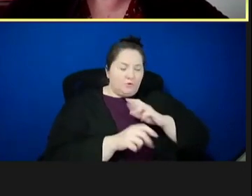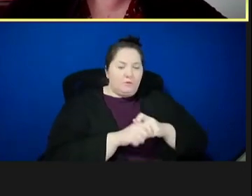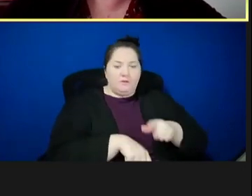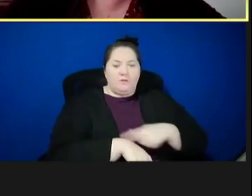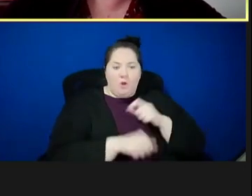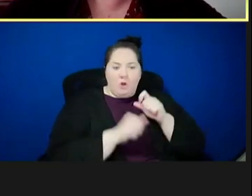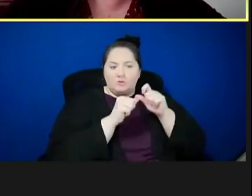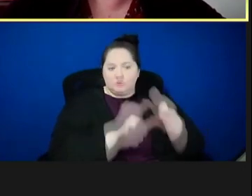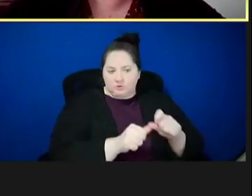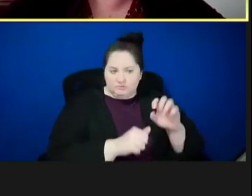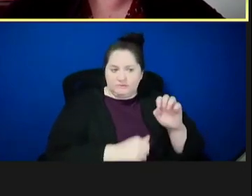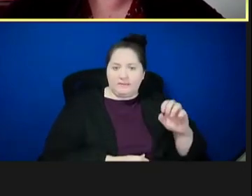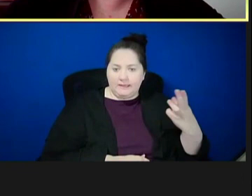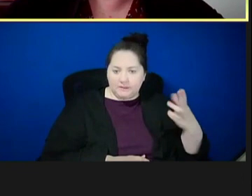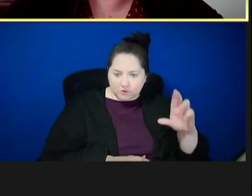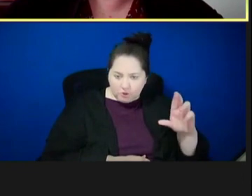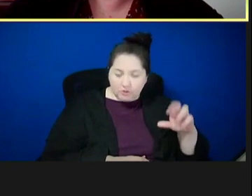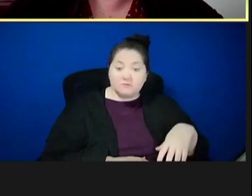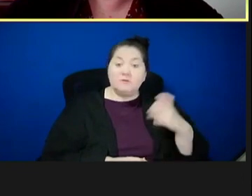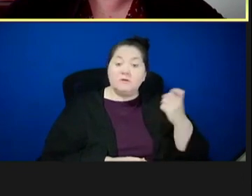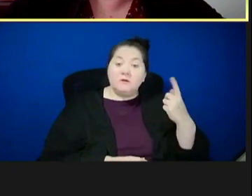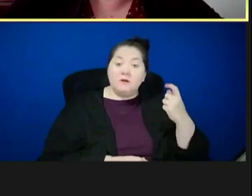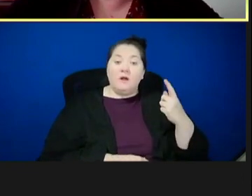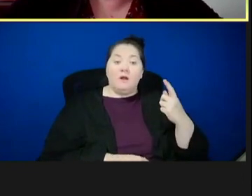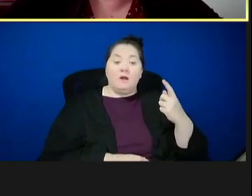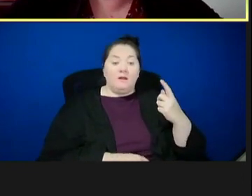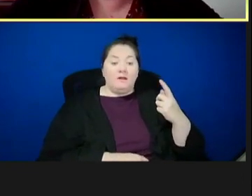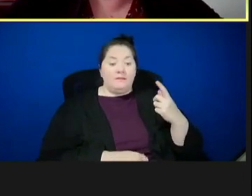These were groups that were left out of the meaningful youth incentives program to connect